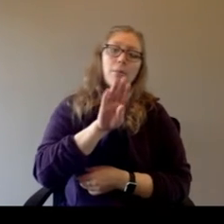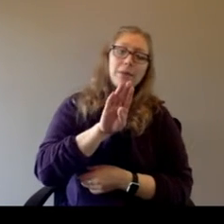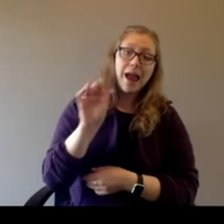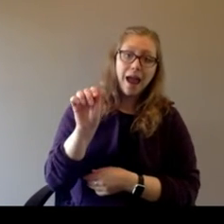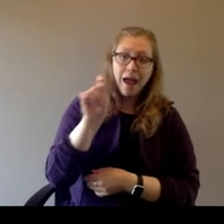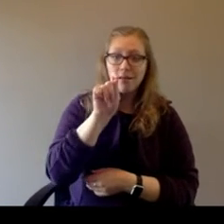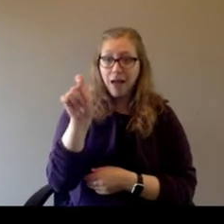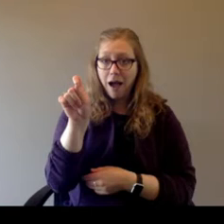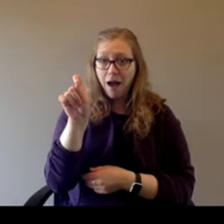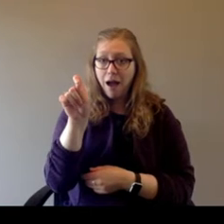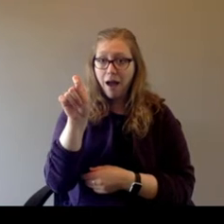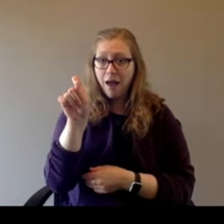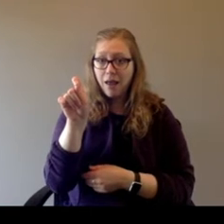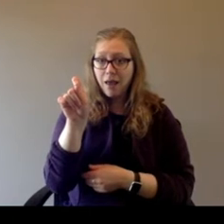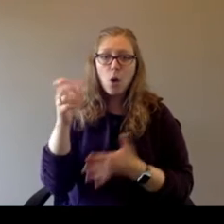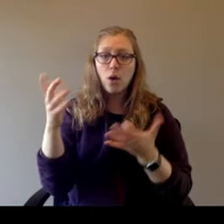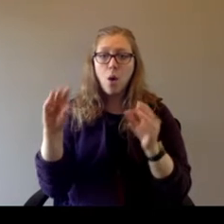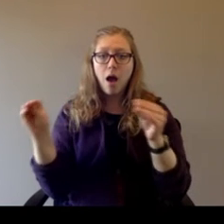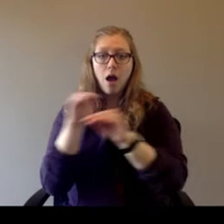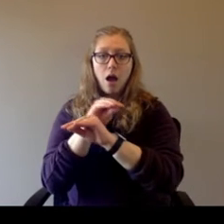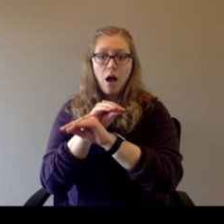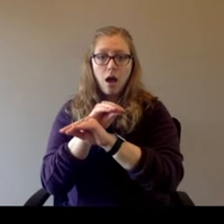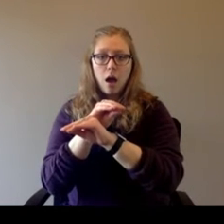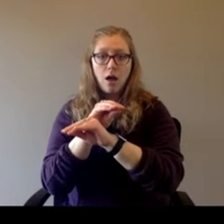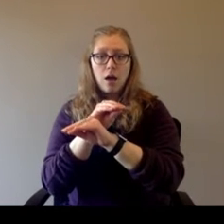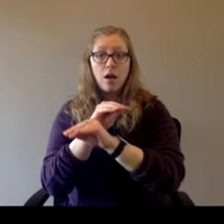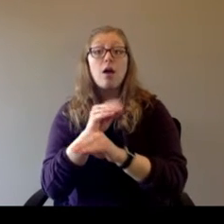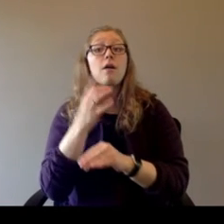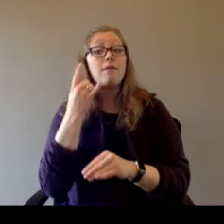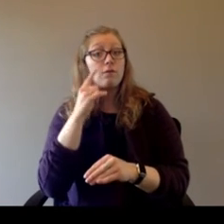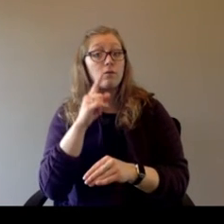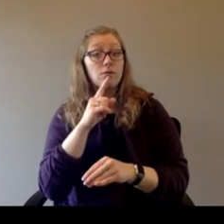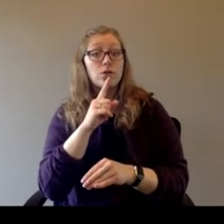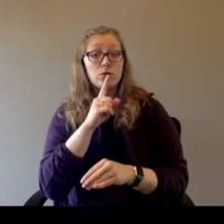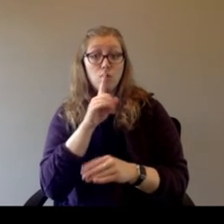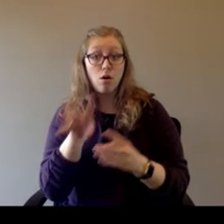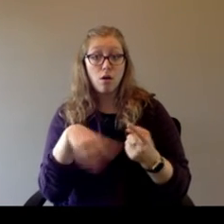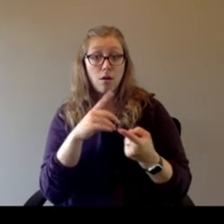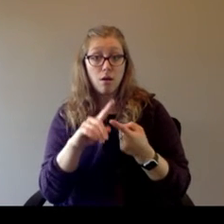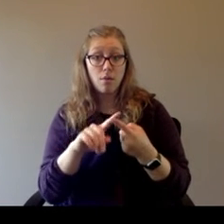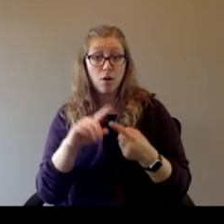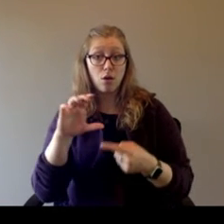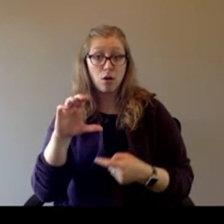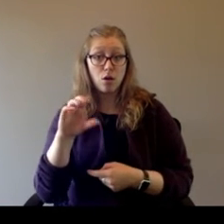they're considered equivalent. When we're talking about congruence, we don't want to consider them as being